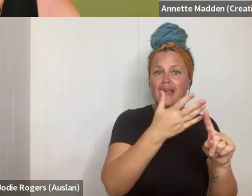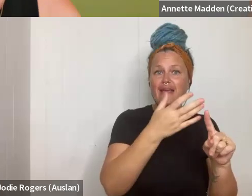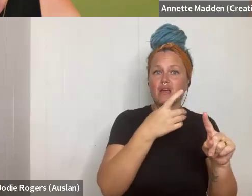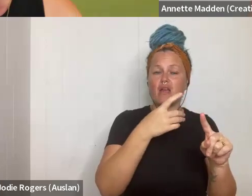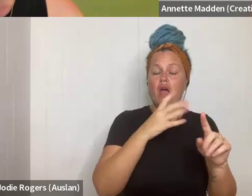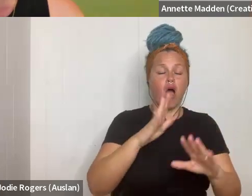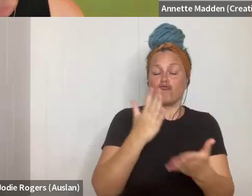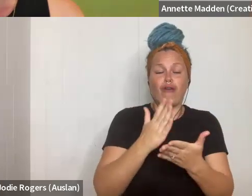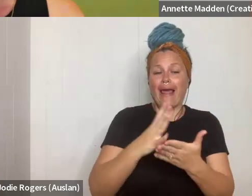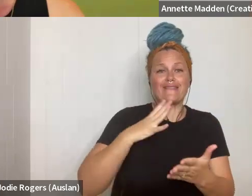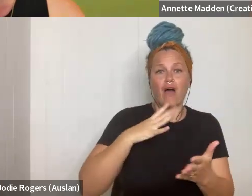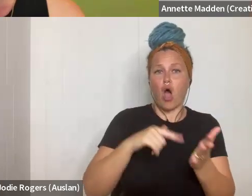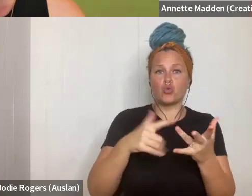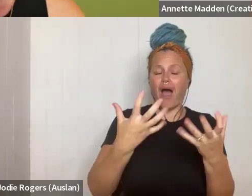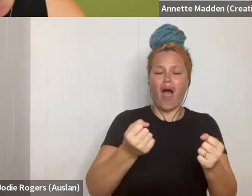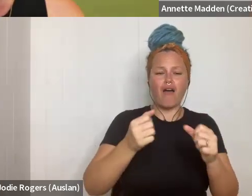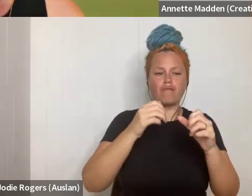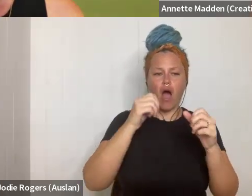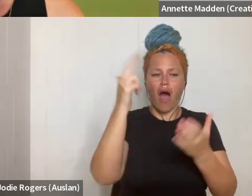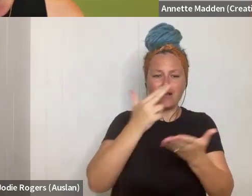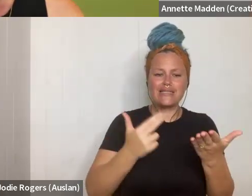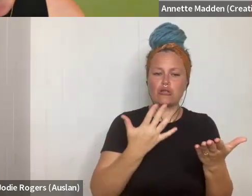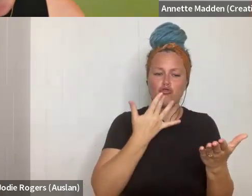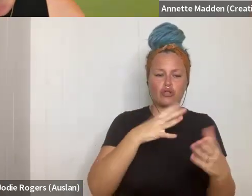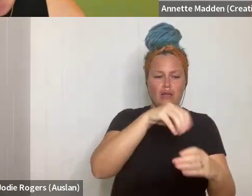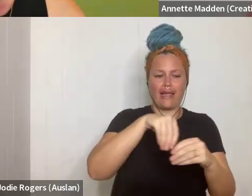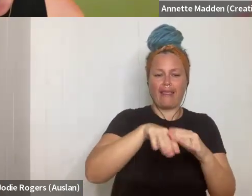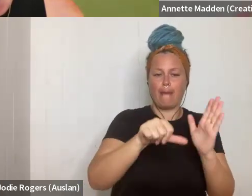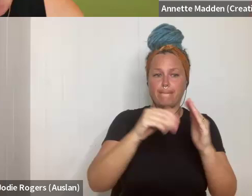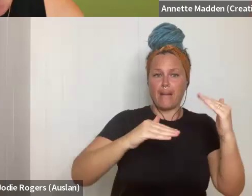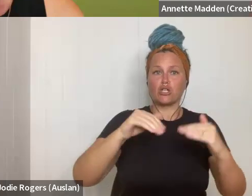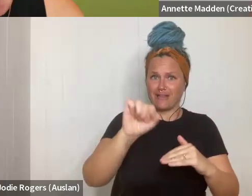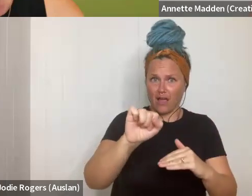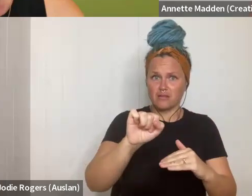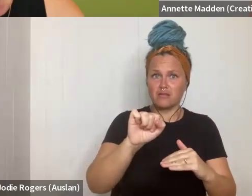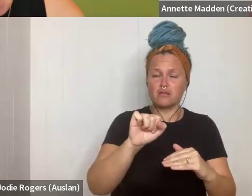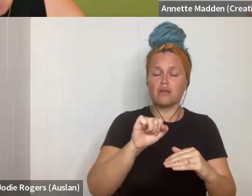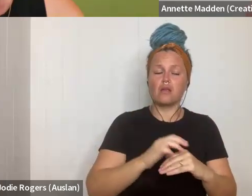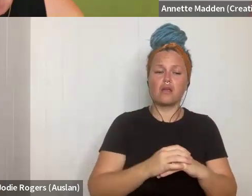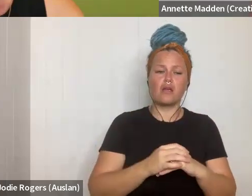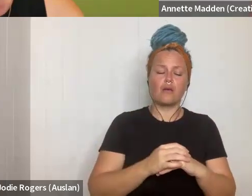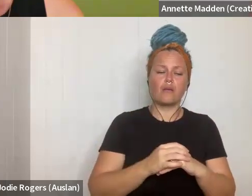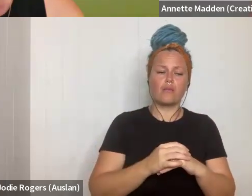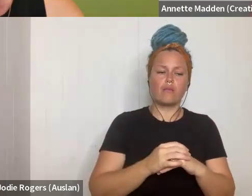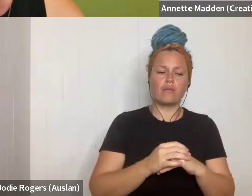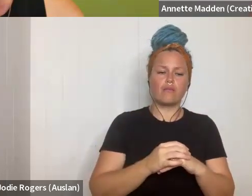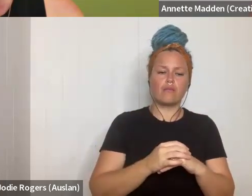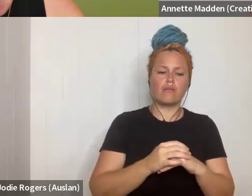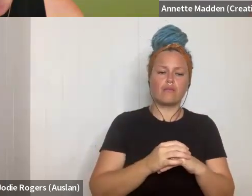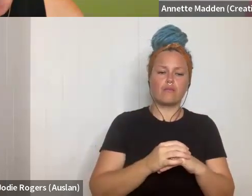to see is that there is a plan for how the organisation is looking to meet its commitments from a financial perspective